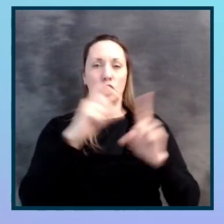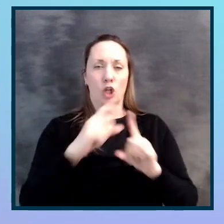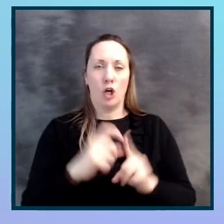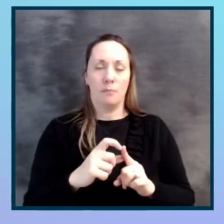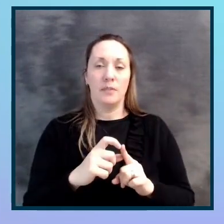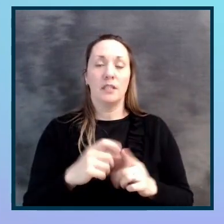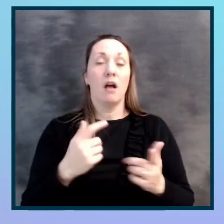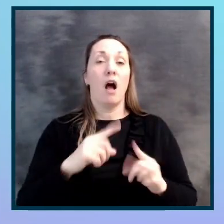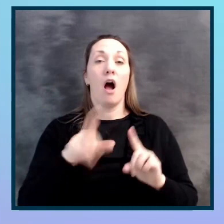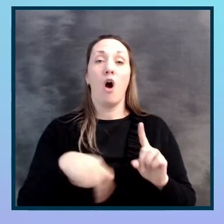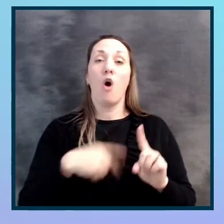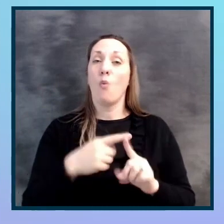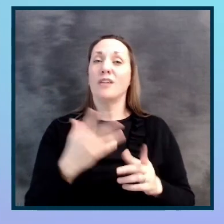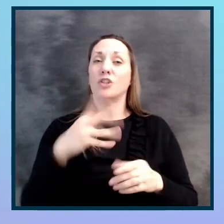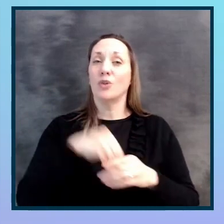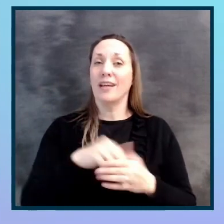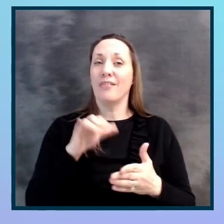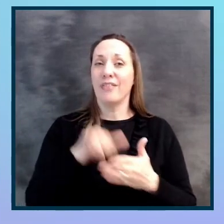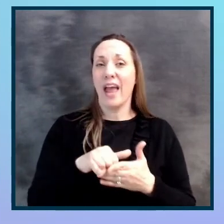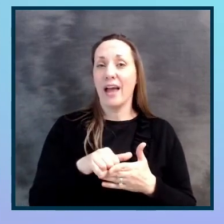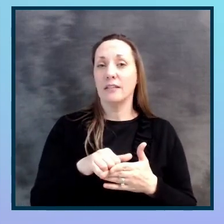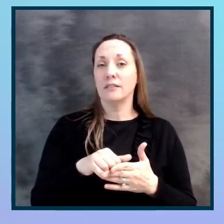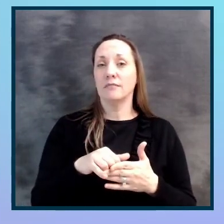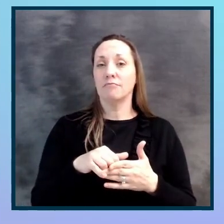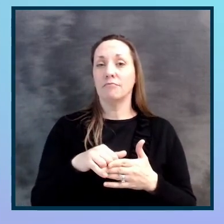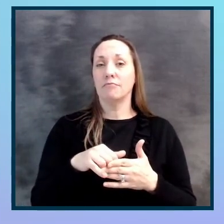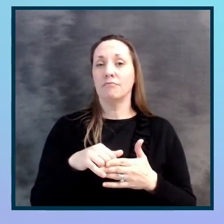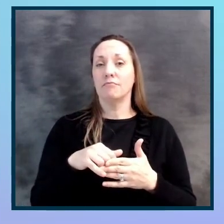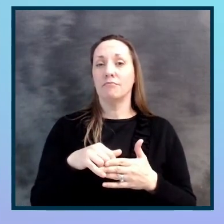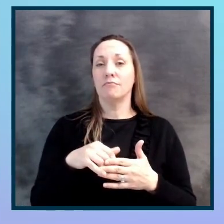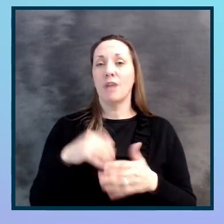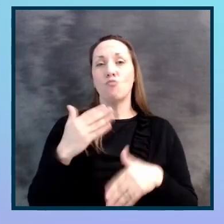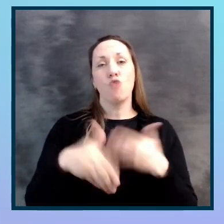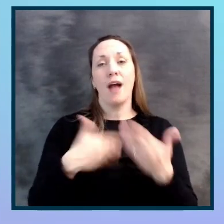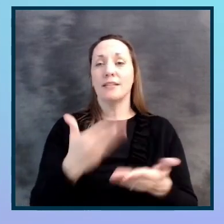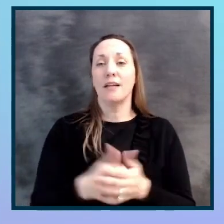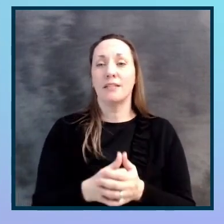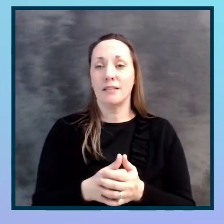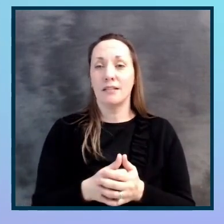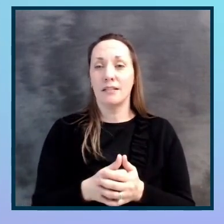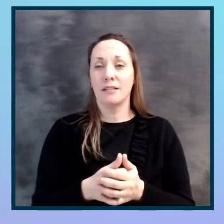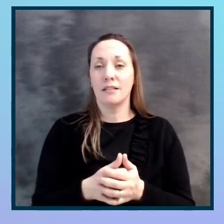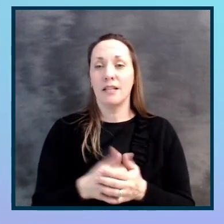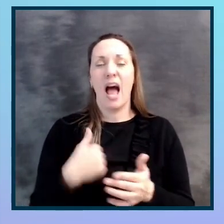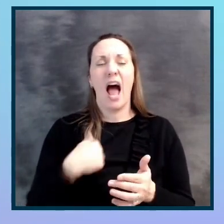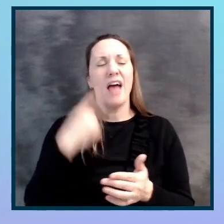Once you're sort of in that, gone through that process, this is I think something that's really key